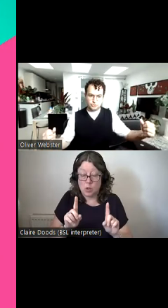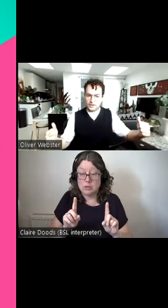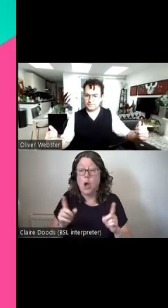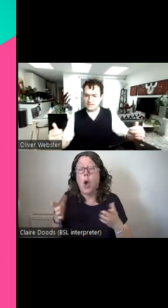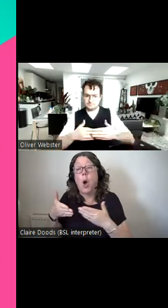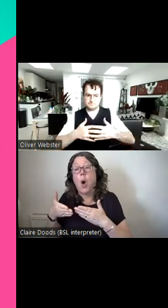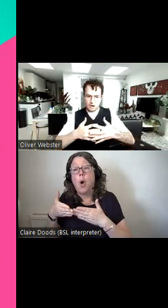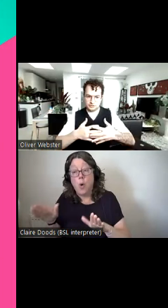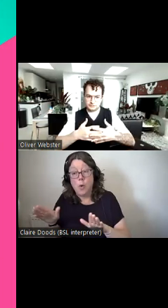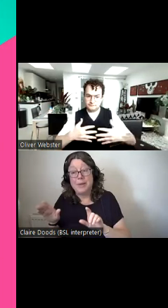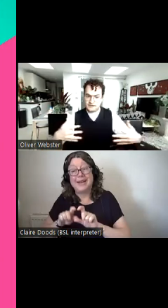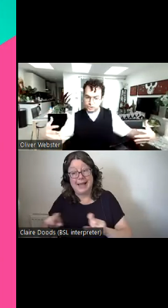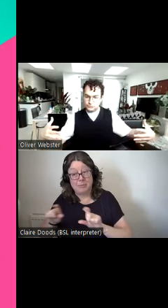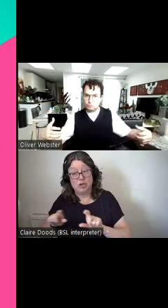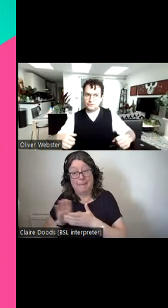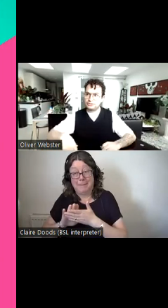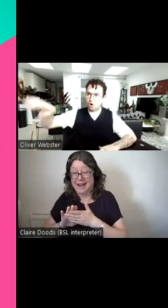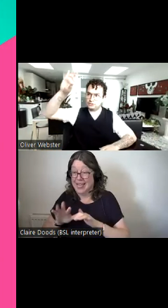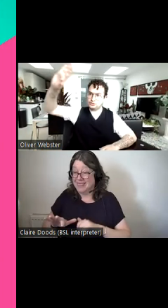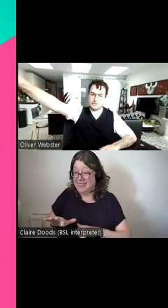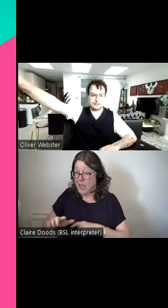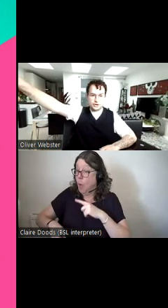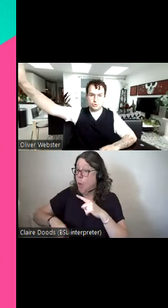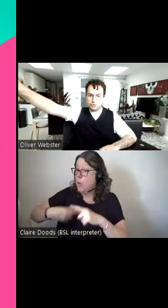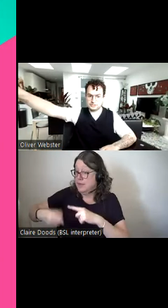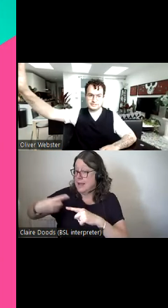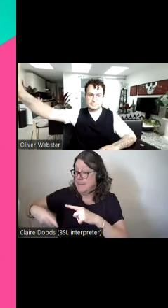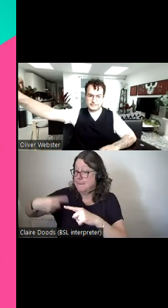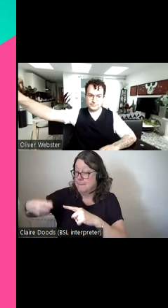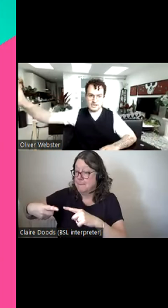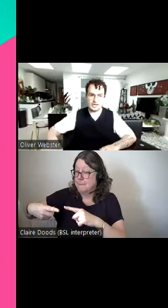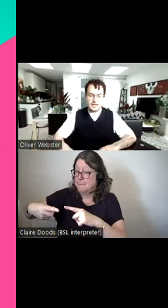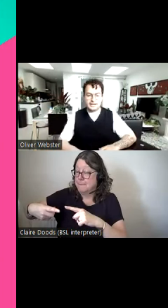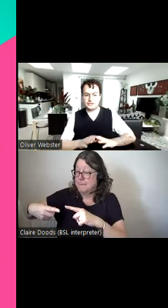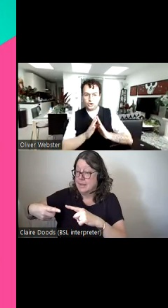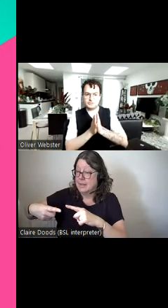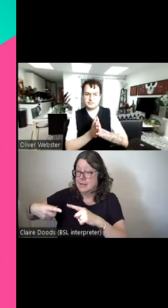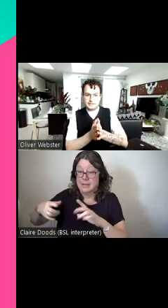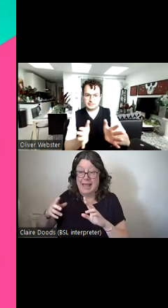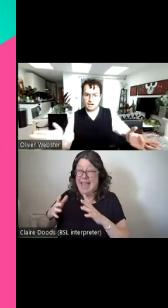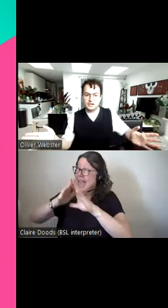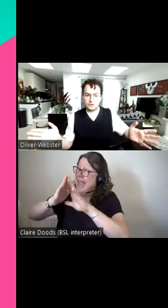Whether that's part of the video, whether it's on a screen that the whole audience can see, it is open to the entire audience.